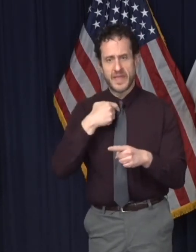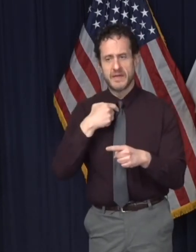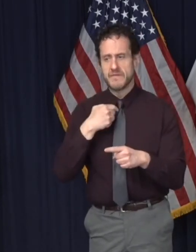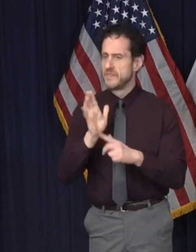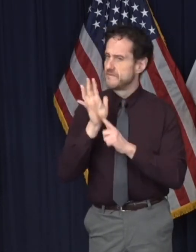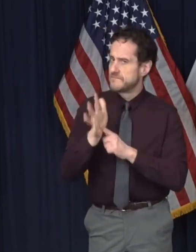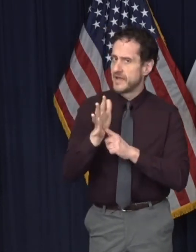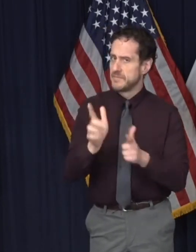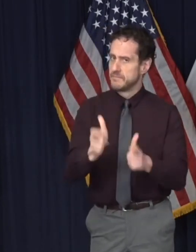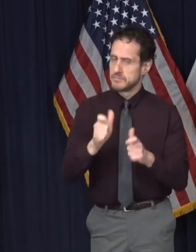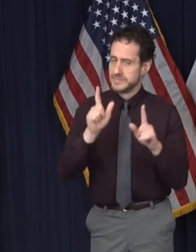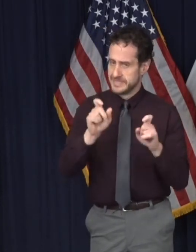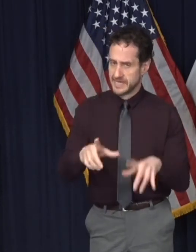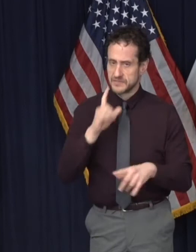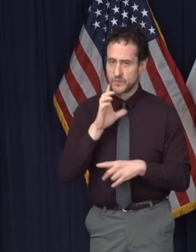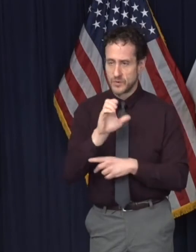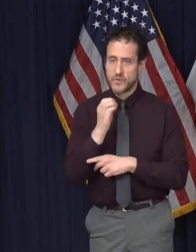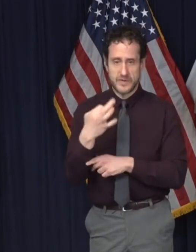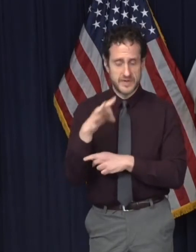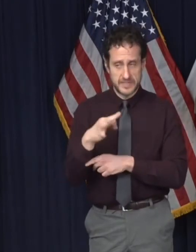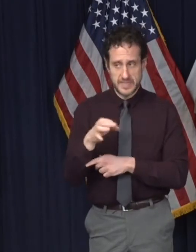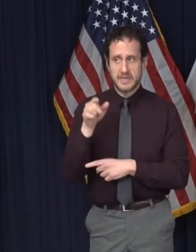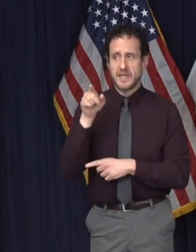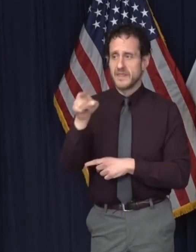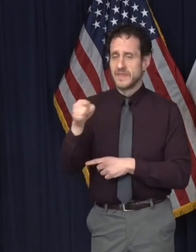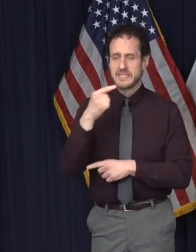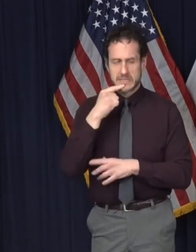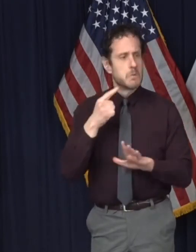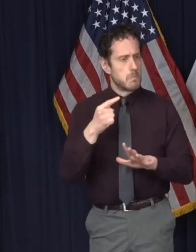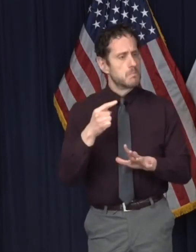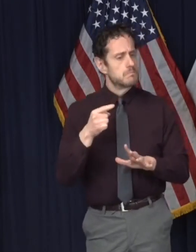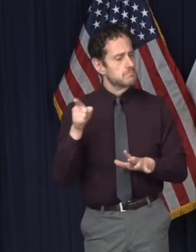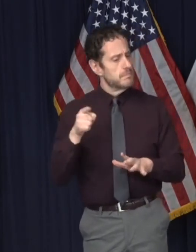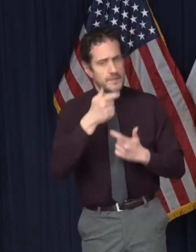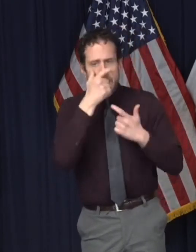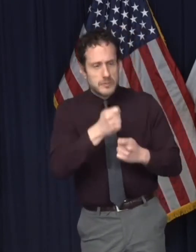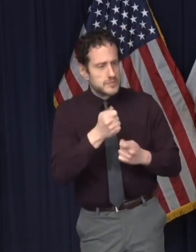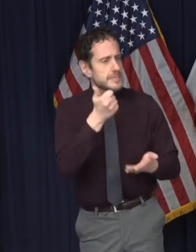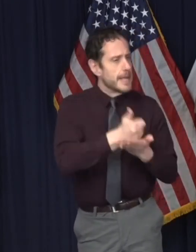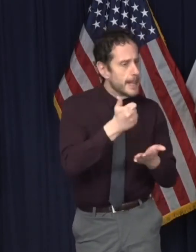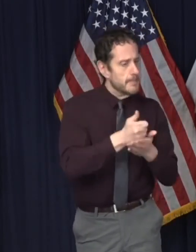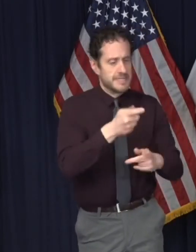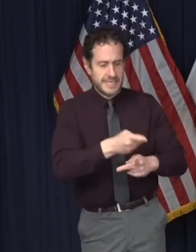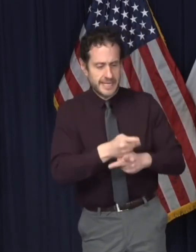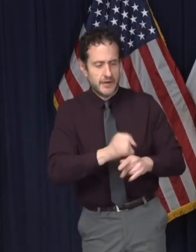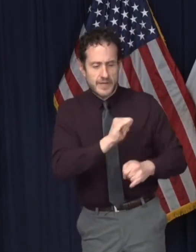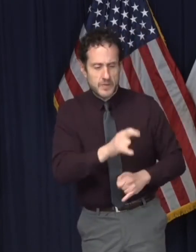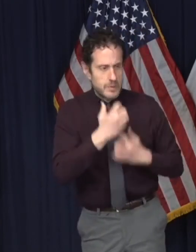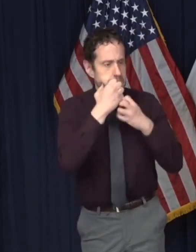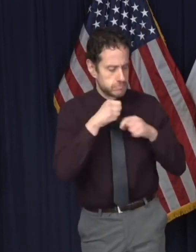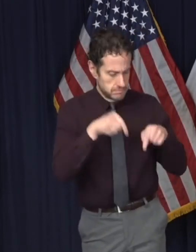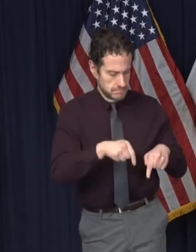THAT THEY ANNOUNCED THEIR PORTABLE FIVE-MINUTE RAPID TEST FOR COVID-19, AND THEY EXPRESSED THEIR GENUINE INTEREST IN TAKING